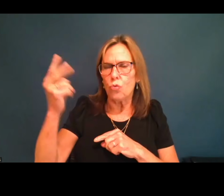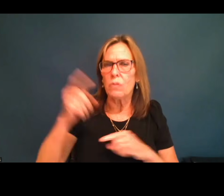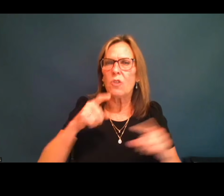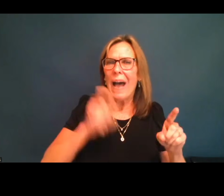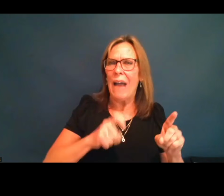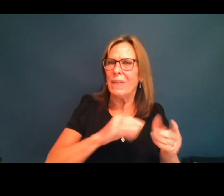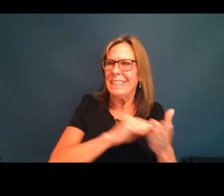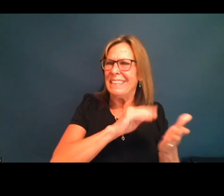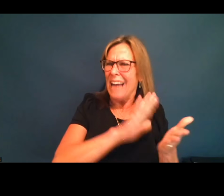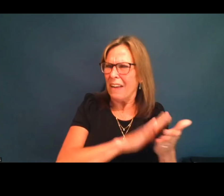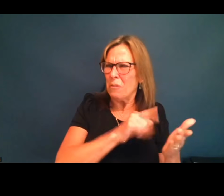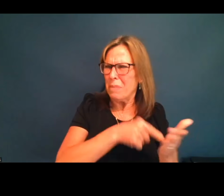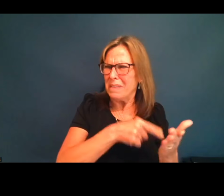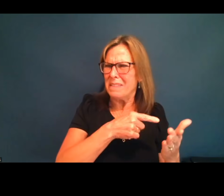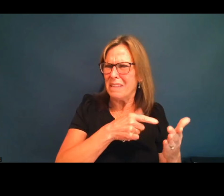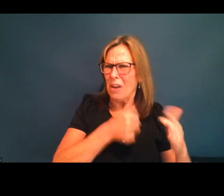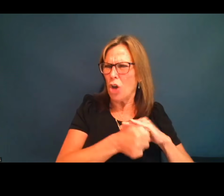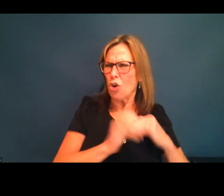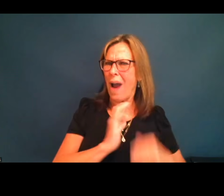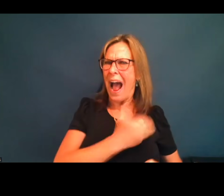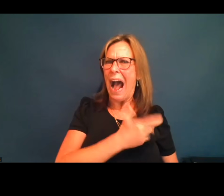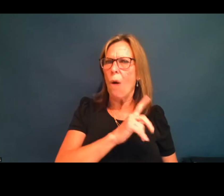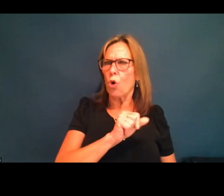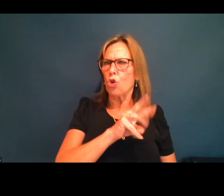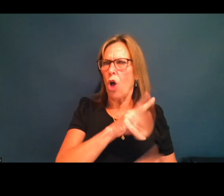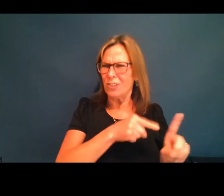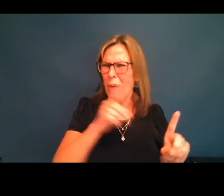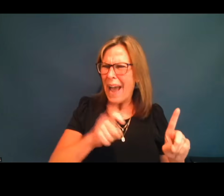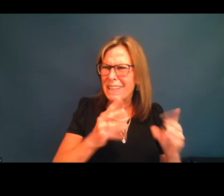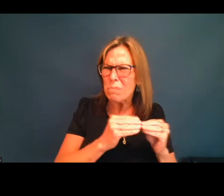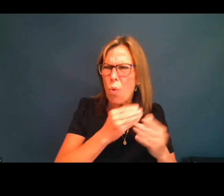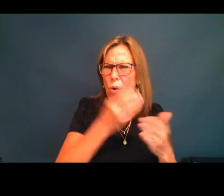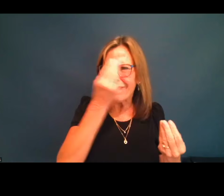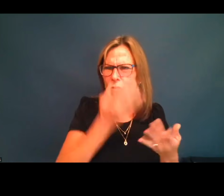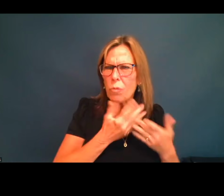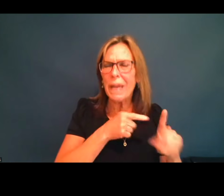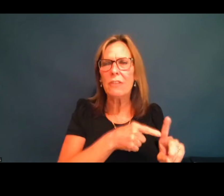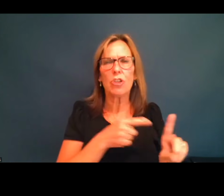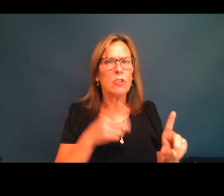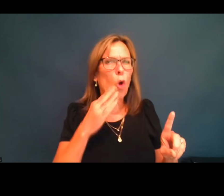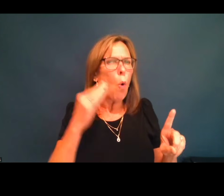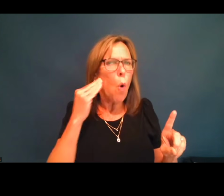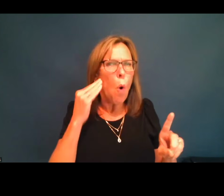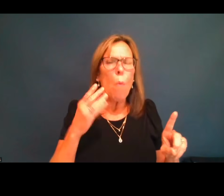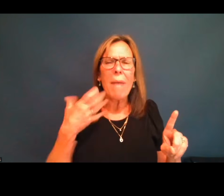refusing to provide service, refusing to accommodate, we'd have to get to the bottom of why they were making that